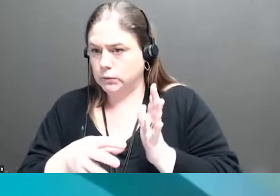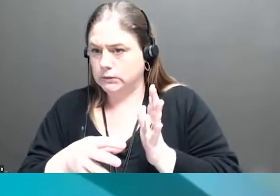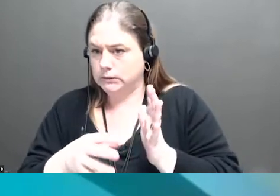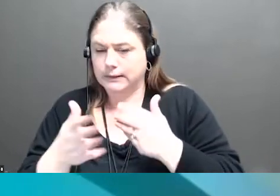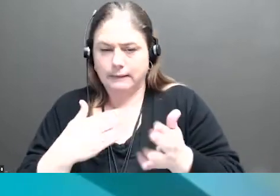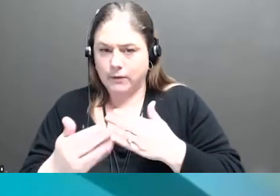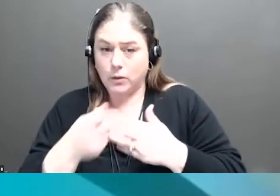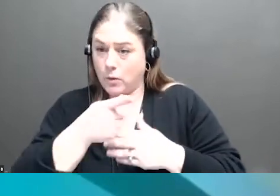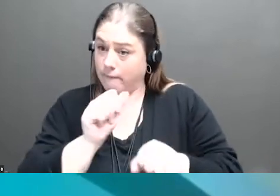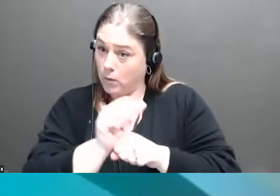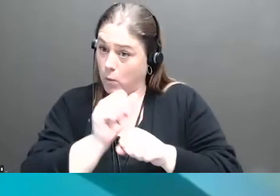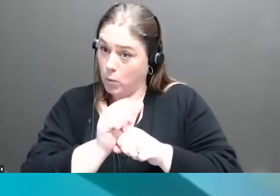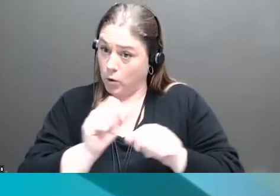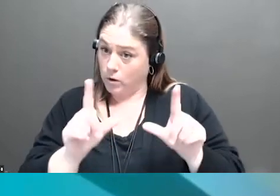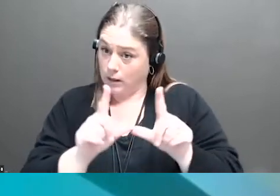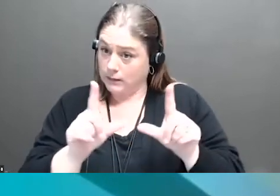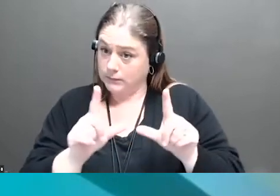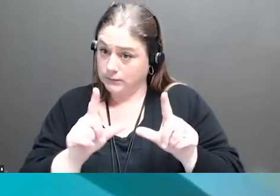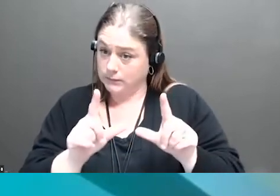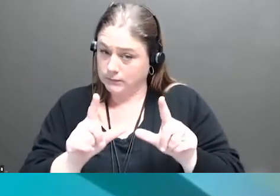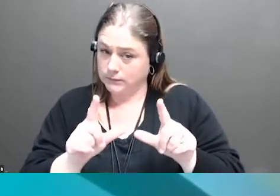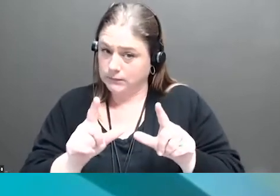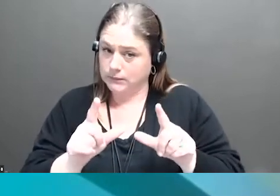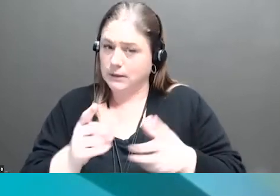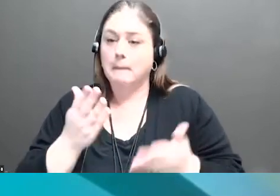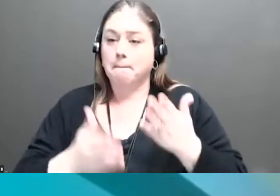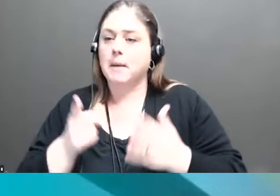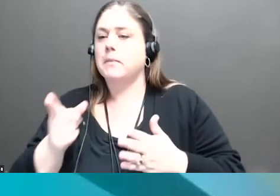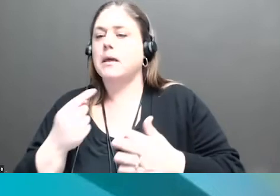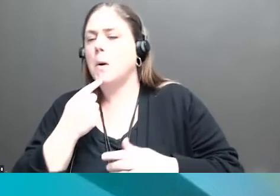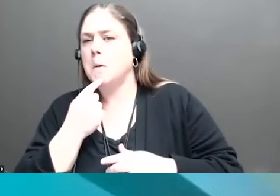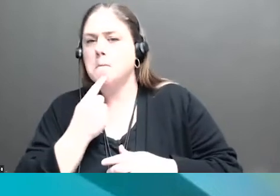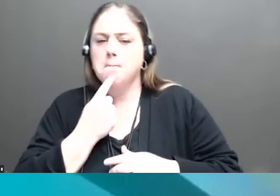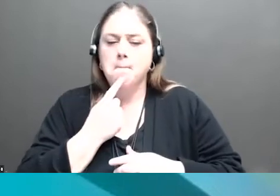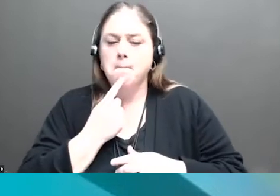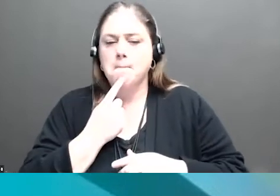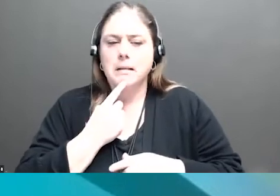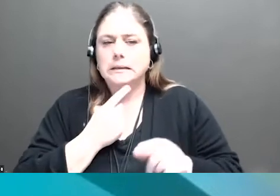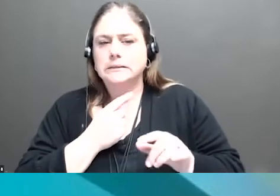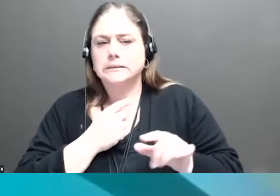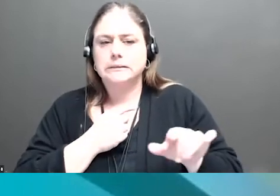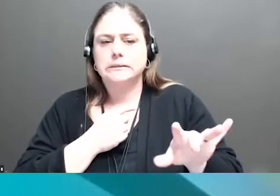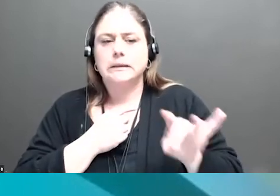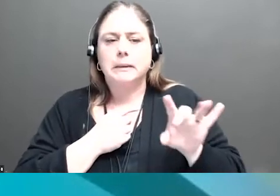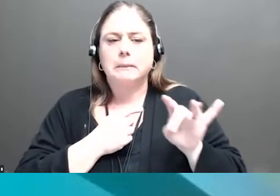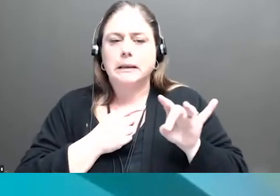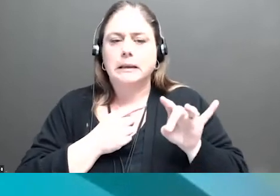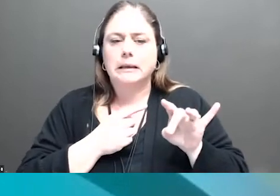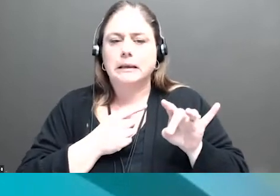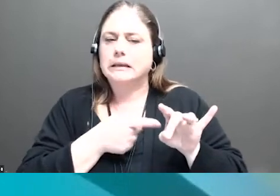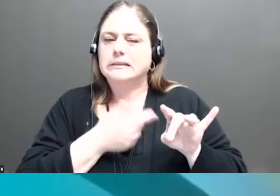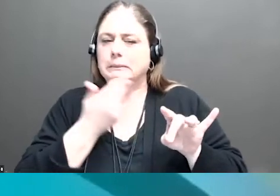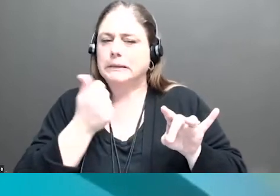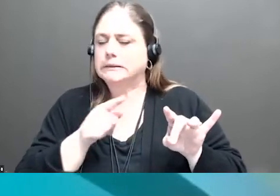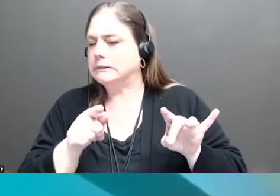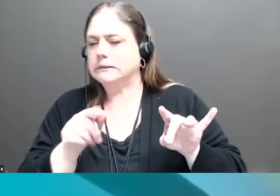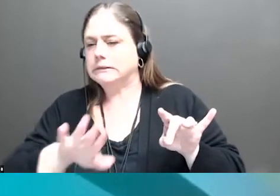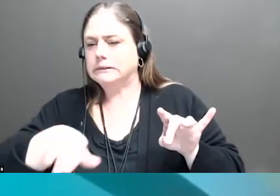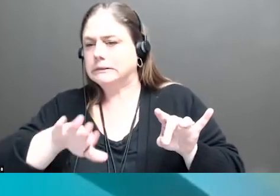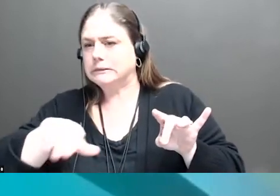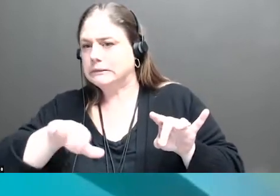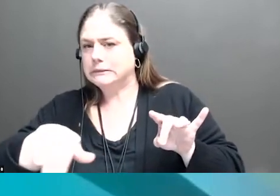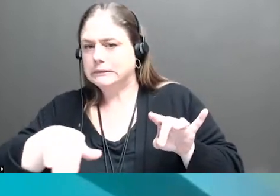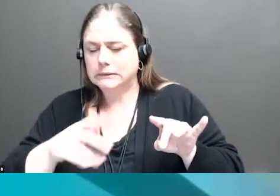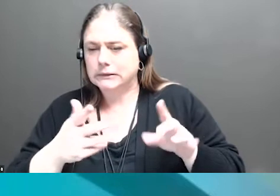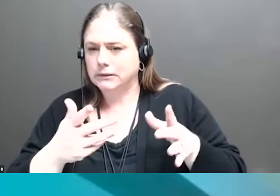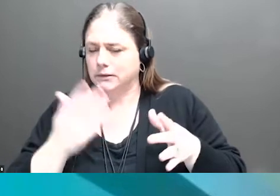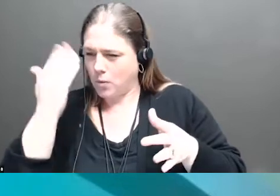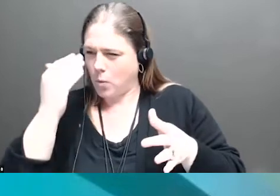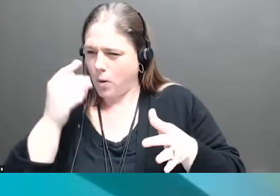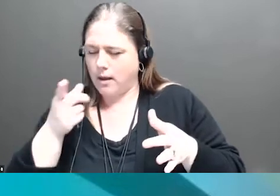may cherry pick among the clients, that they will choose to serve clients who fit their idea of the